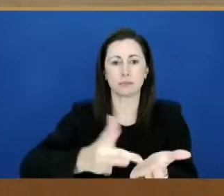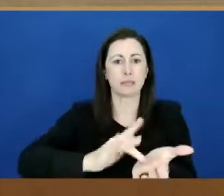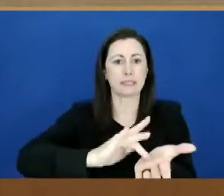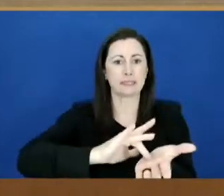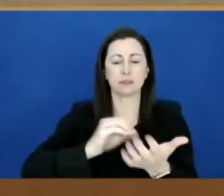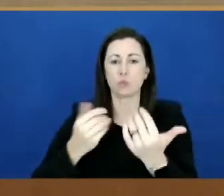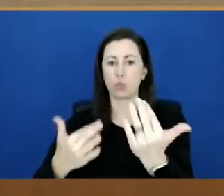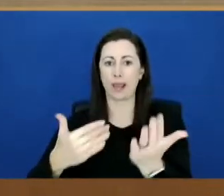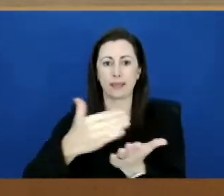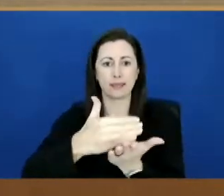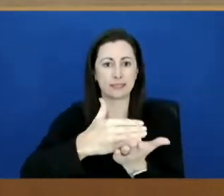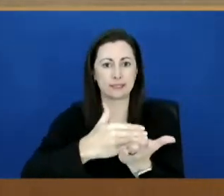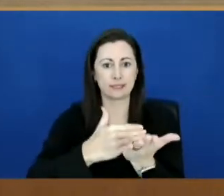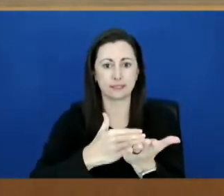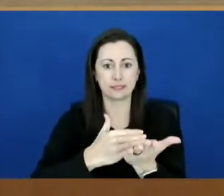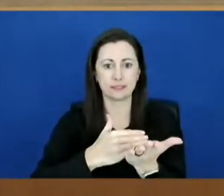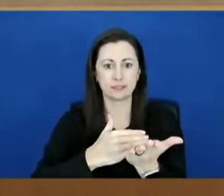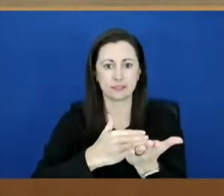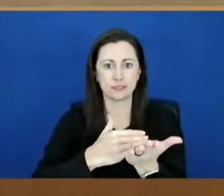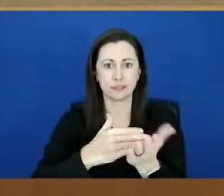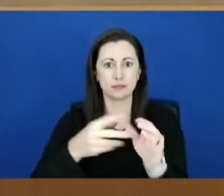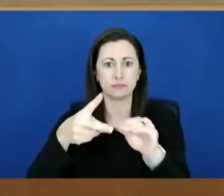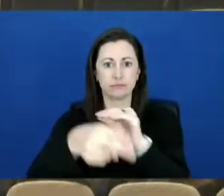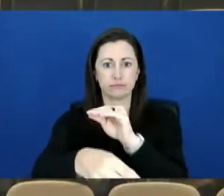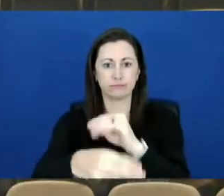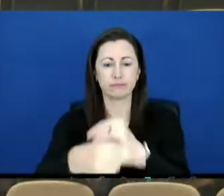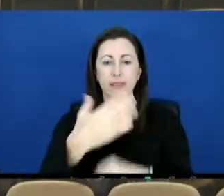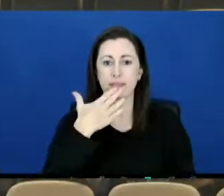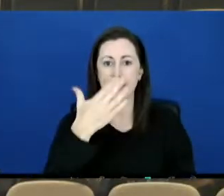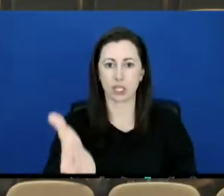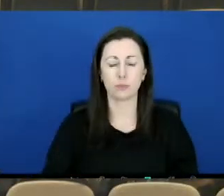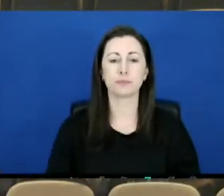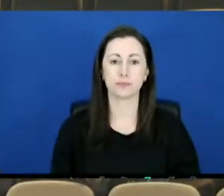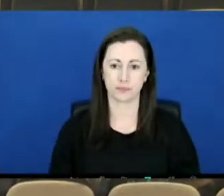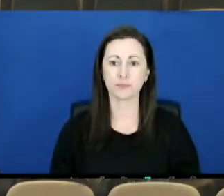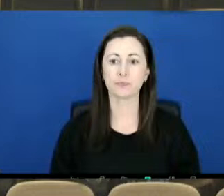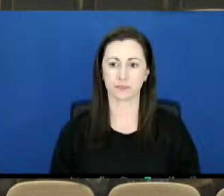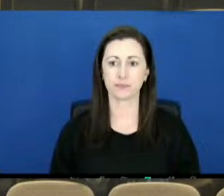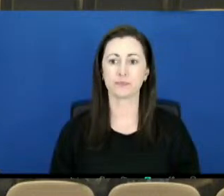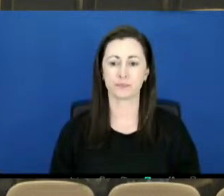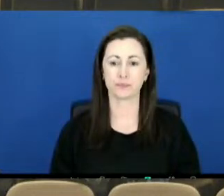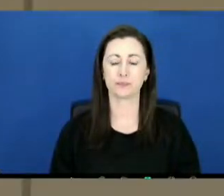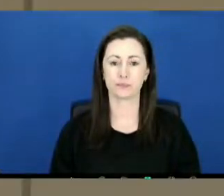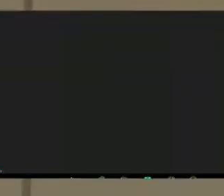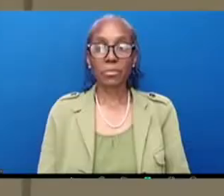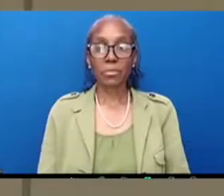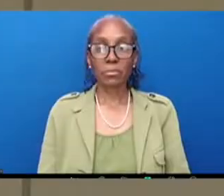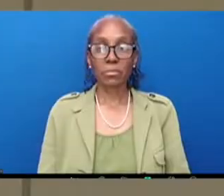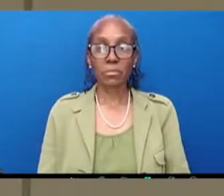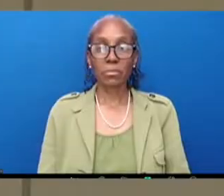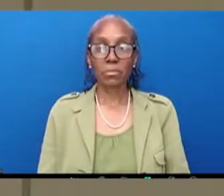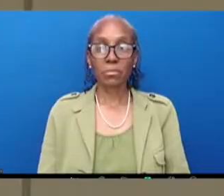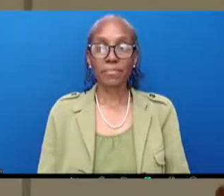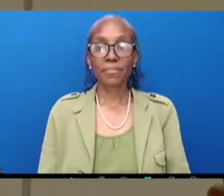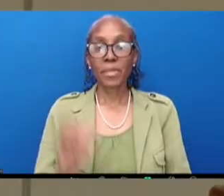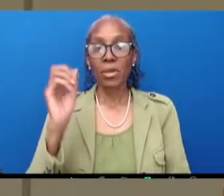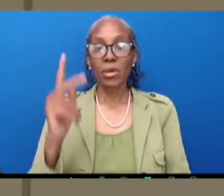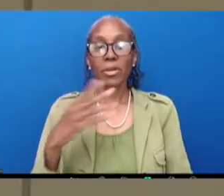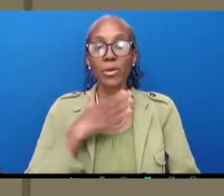RECOVERY IS MORE THAN JUST MEDICATIONS AND WAIT LISTSINGS IT'S ABOUT FINDING CONNECTIONS [ BELL RINGING ]